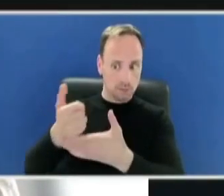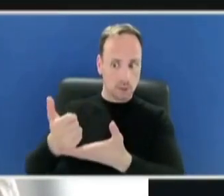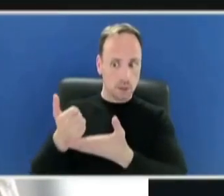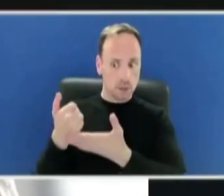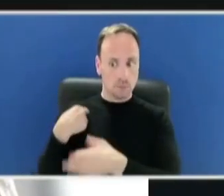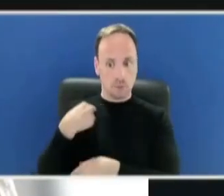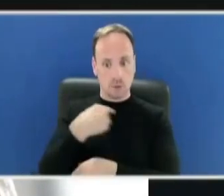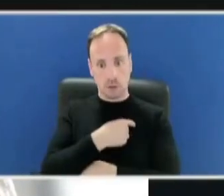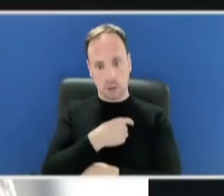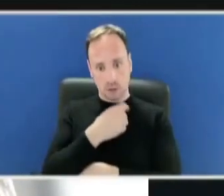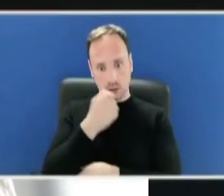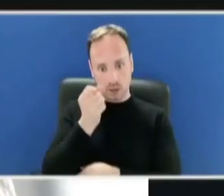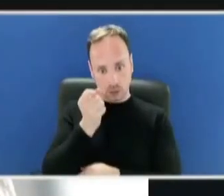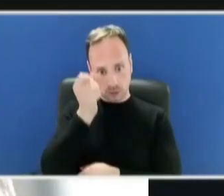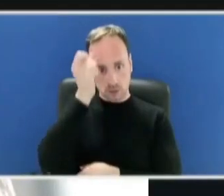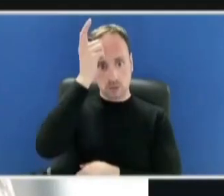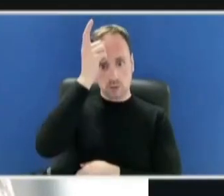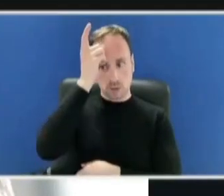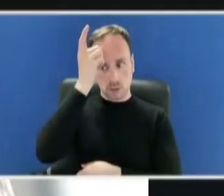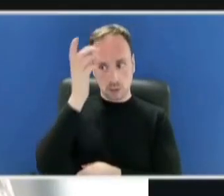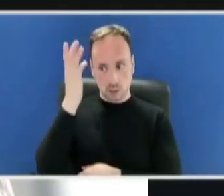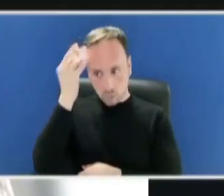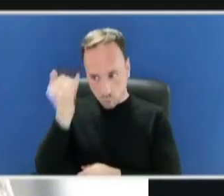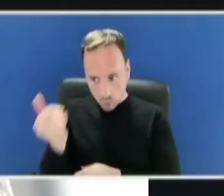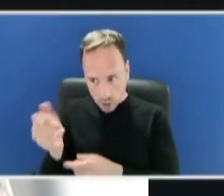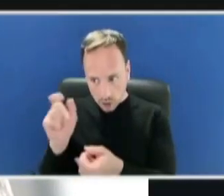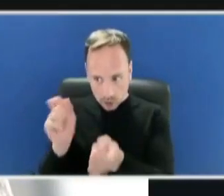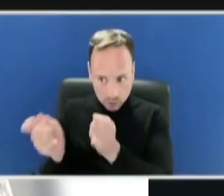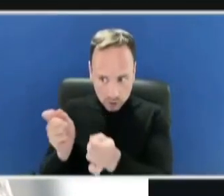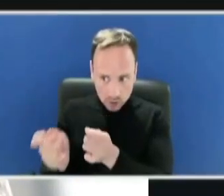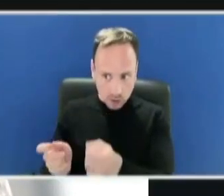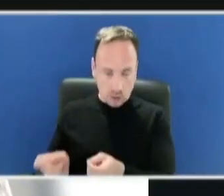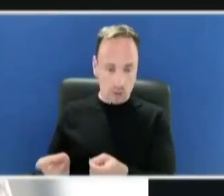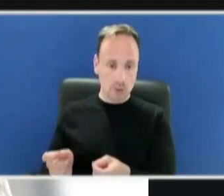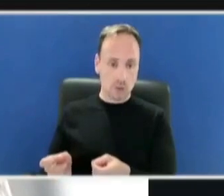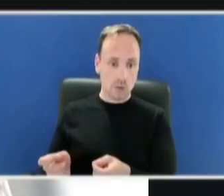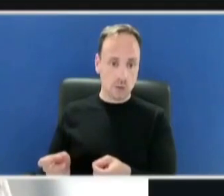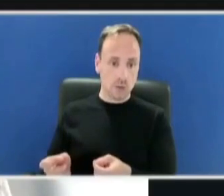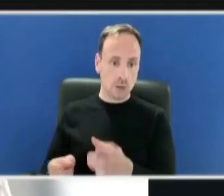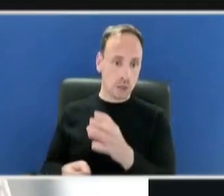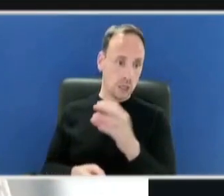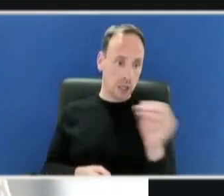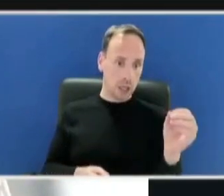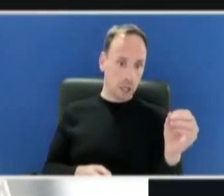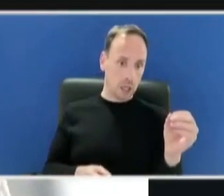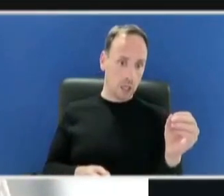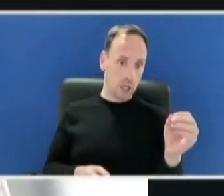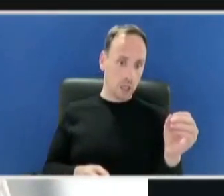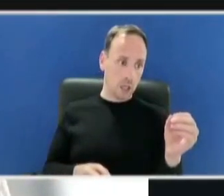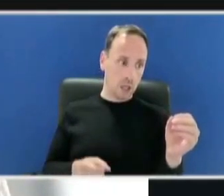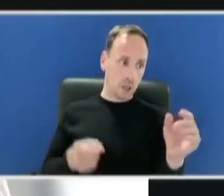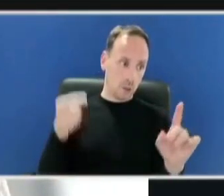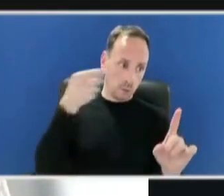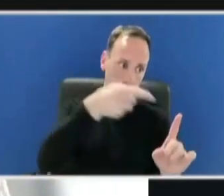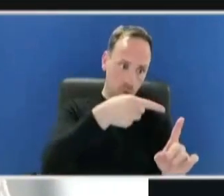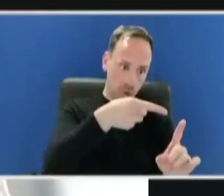why the change is being done and um. The overall um reason behind it, and I think, you know,